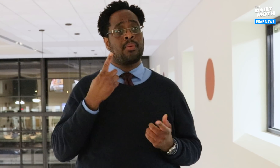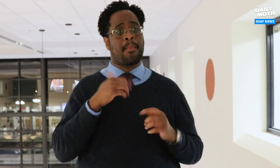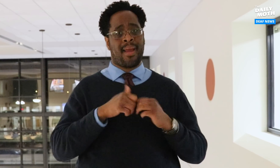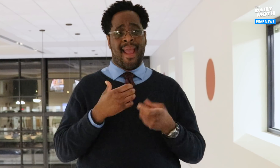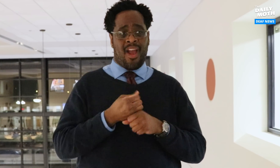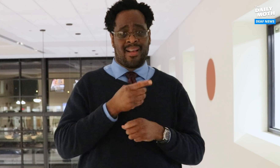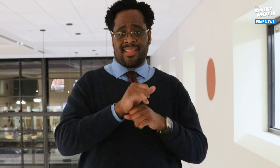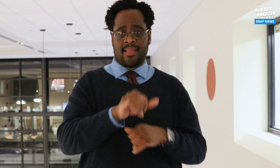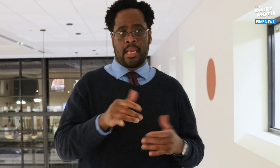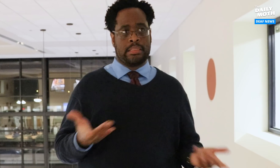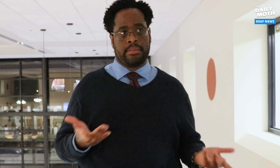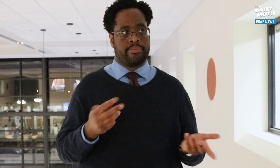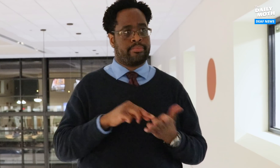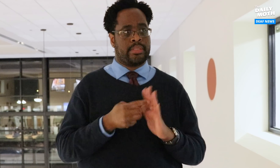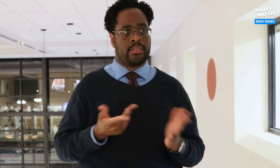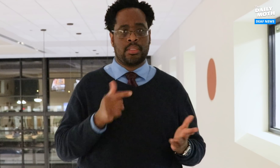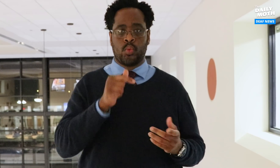But how do we get there?